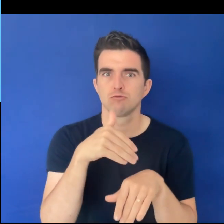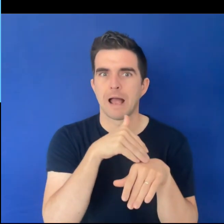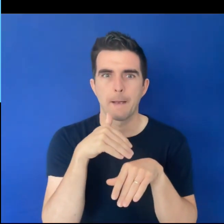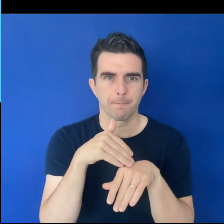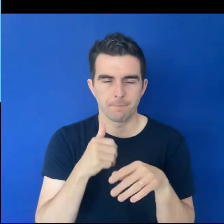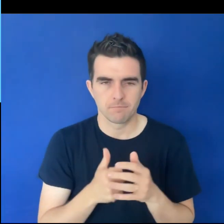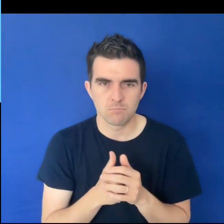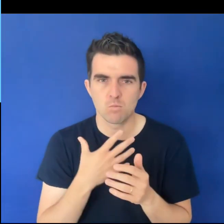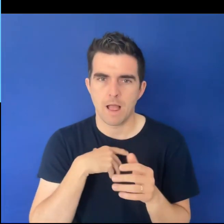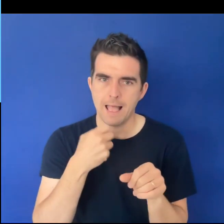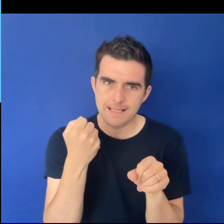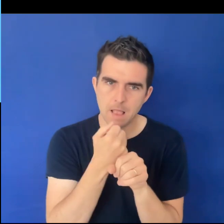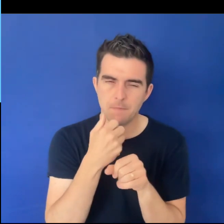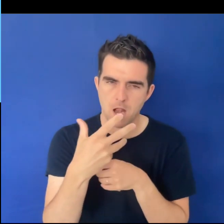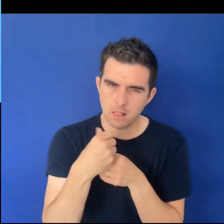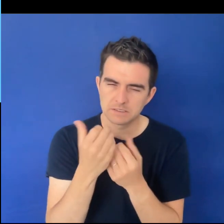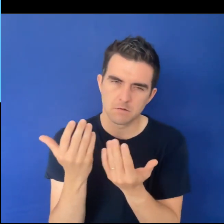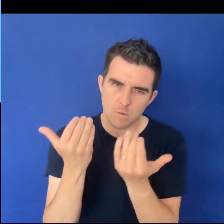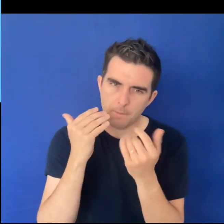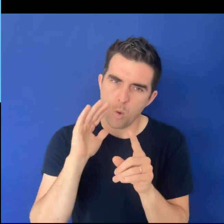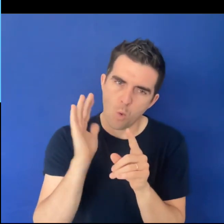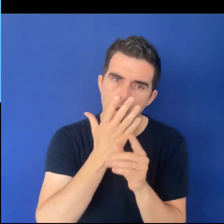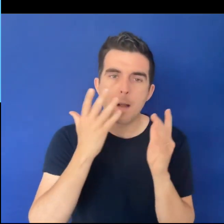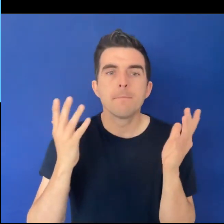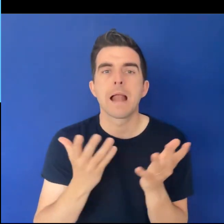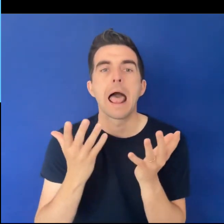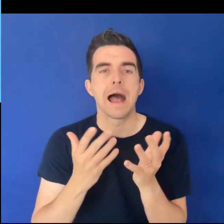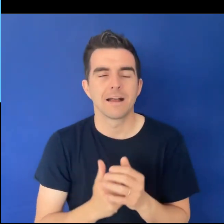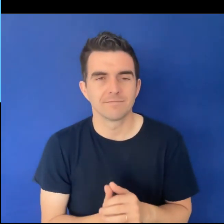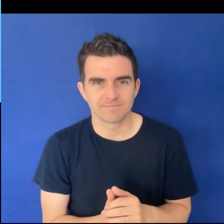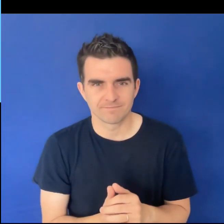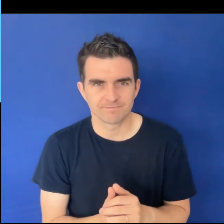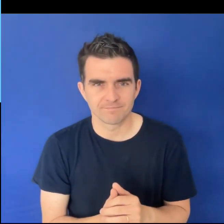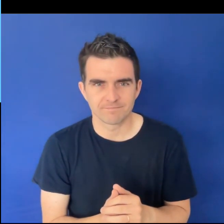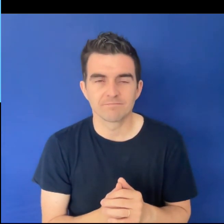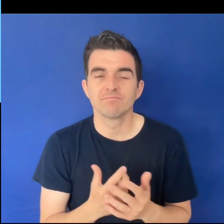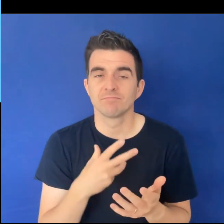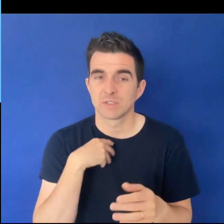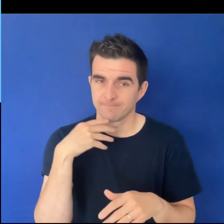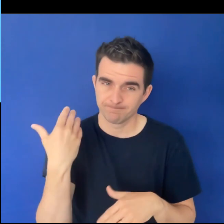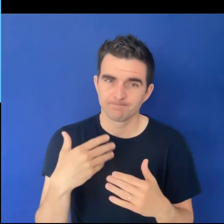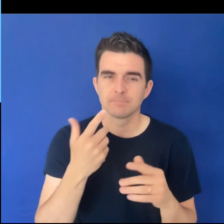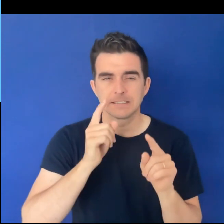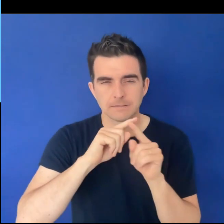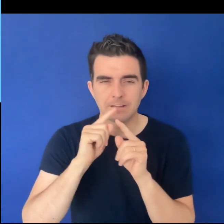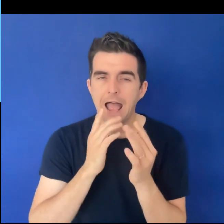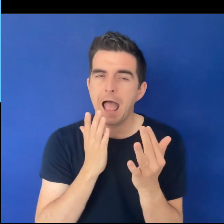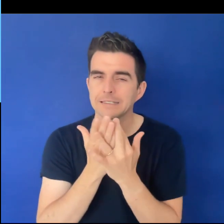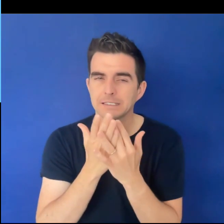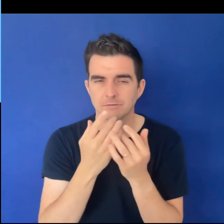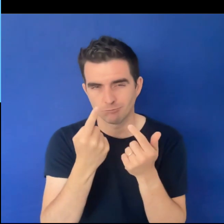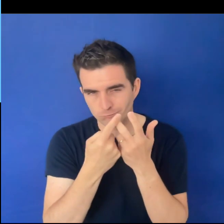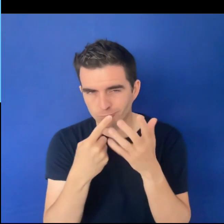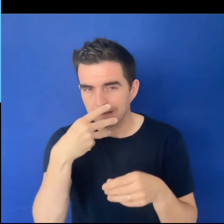We want our games to be inclusive and welcoming to all players, which is why we’ve implemented several accessibility features.